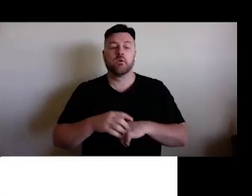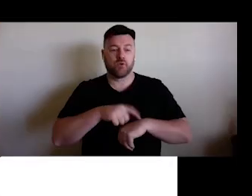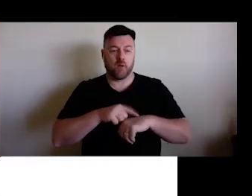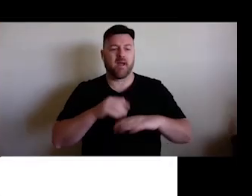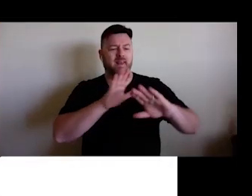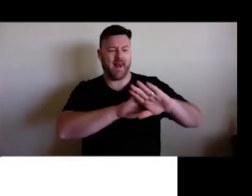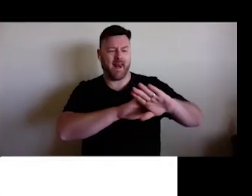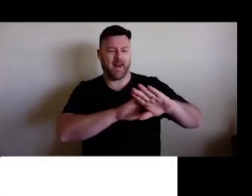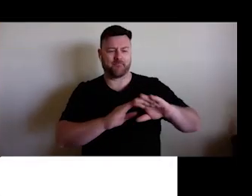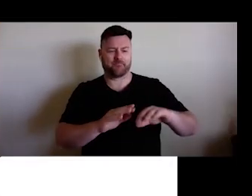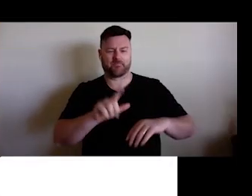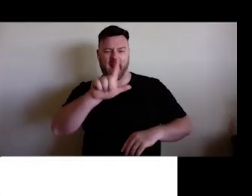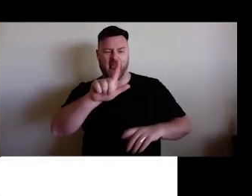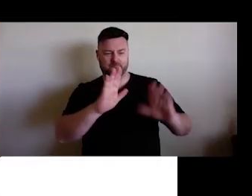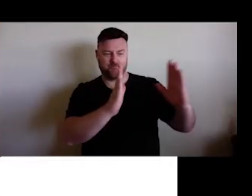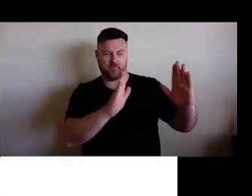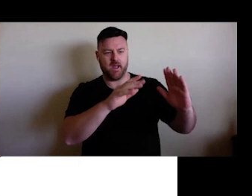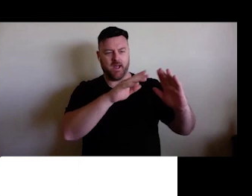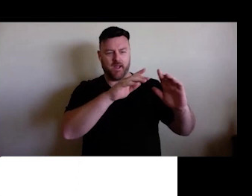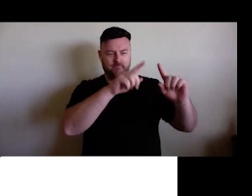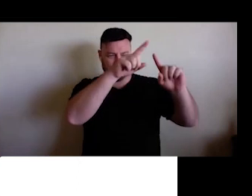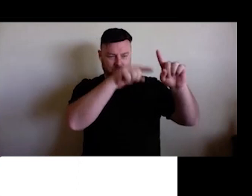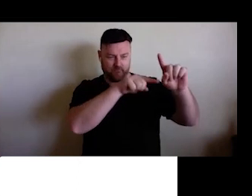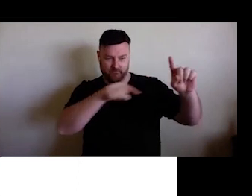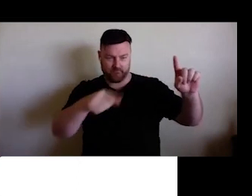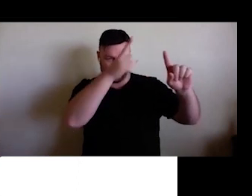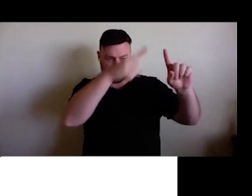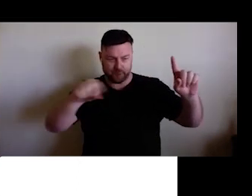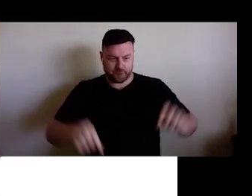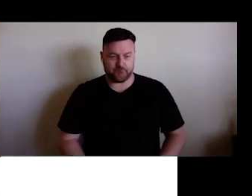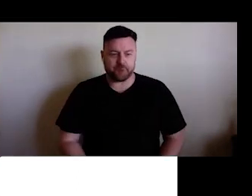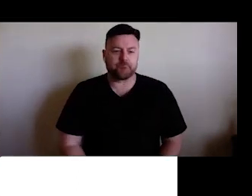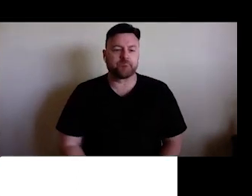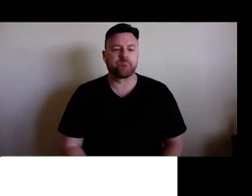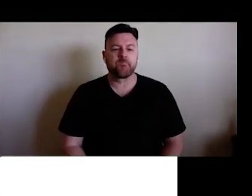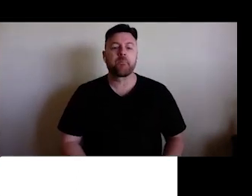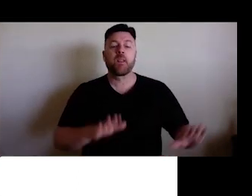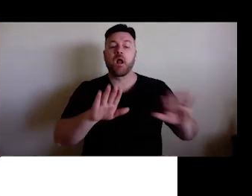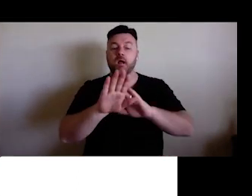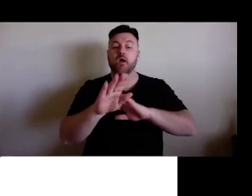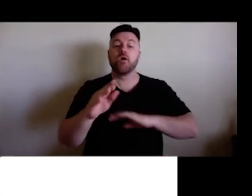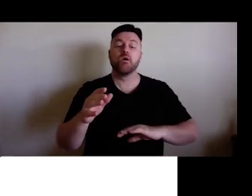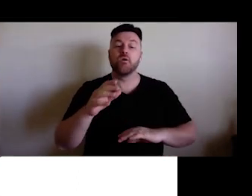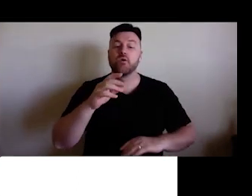the graph, in red, this talks about the numbers of users. This is large numbers of people on the right-hand side of the graph. On the left-hand